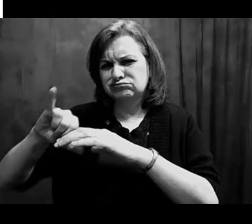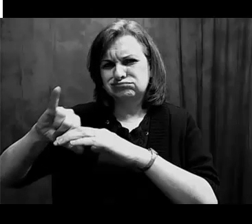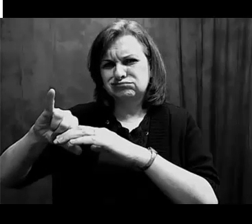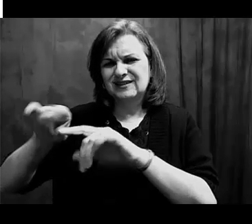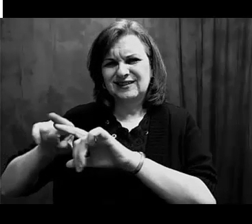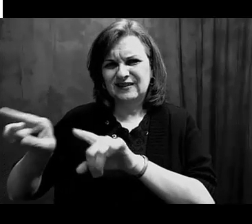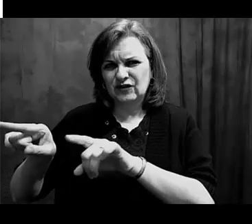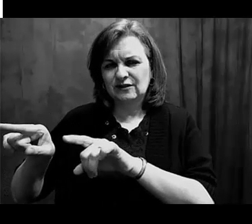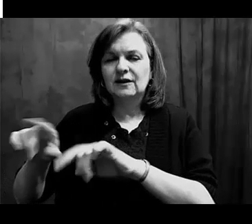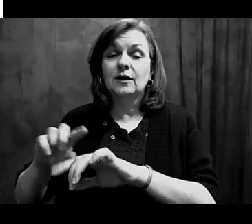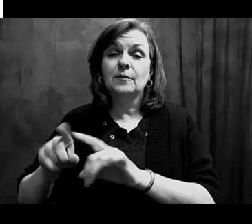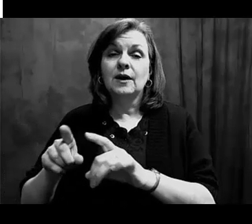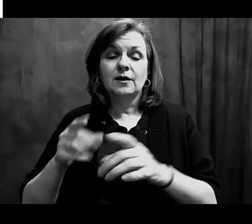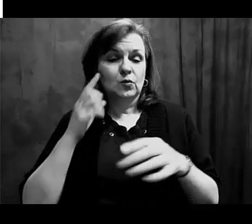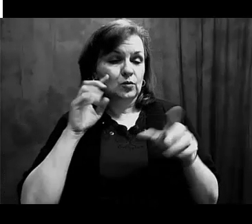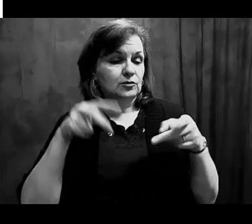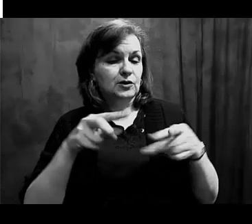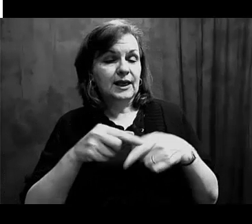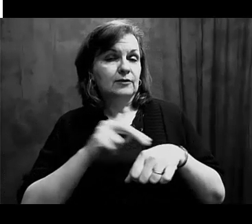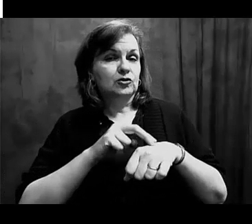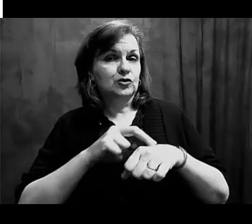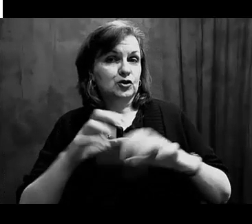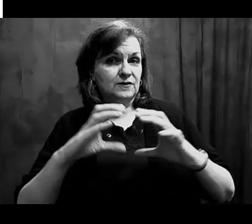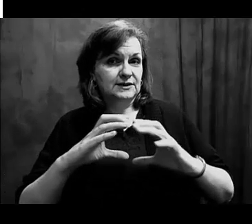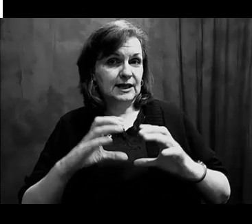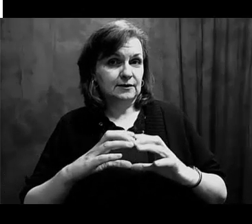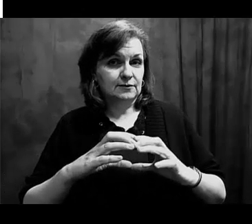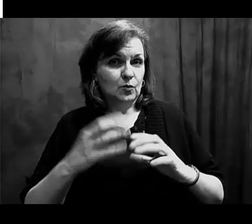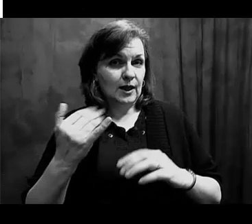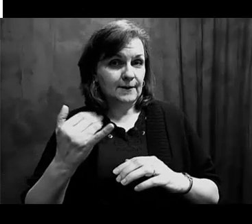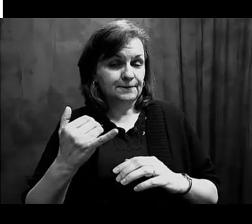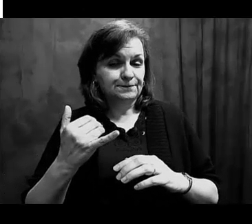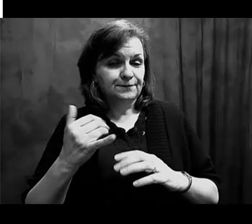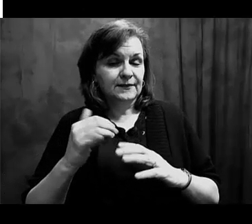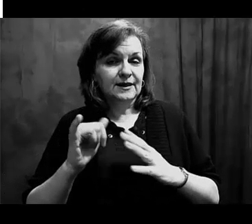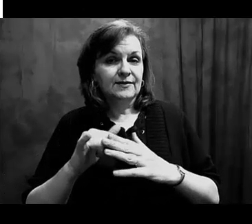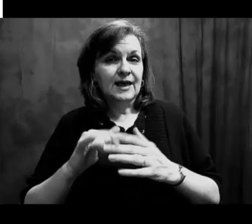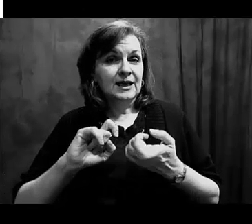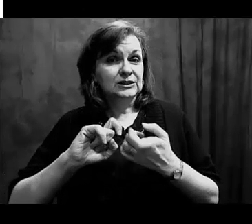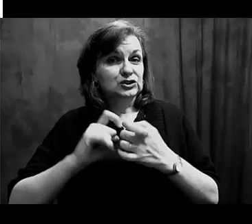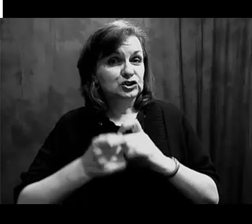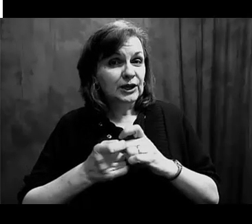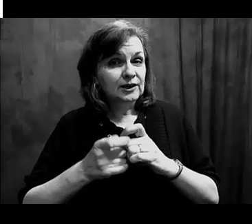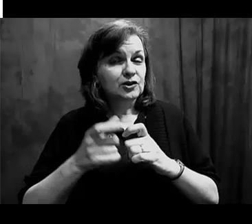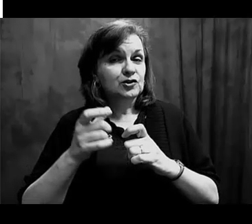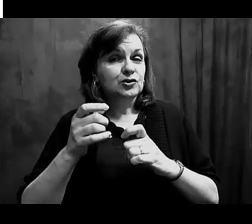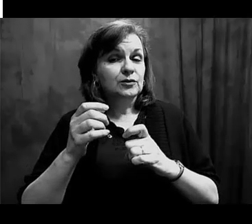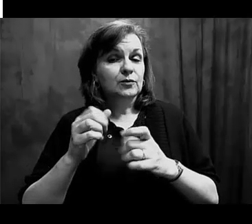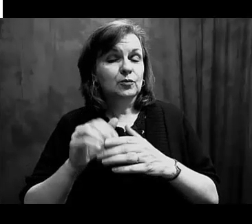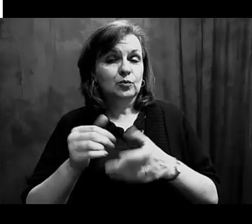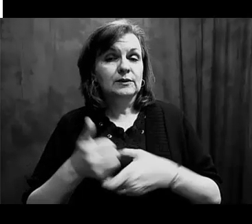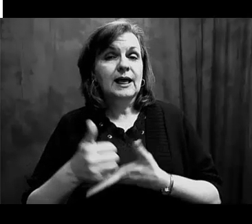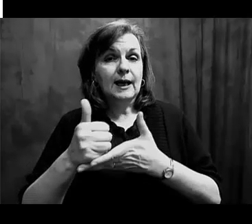we are most interested in for nerve cells because that change is what is actually going to help us conduct a signal